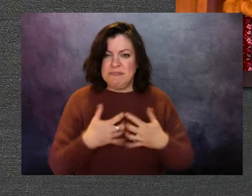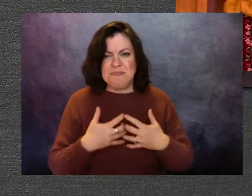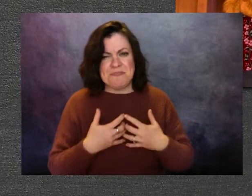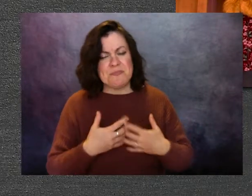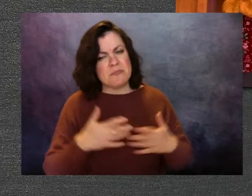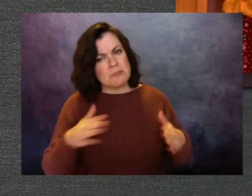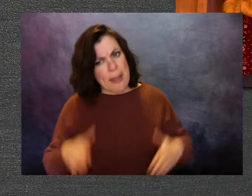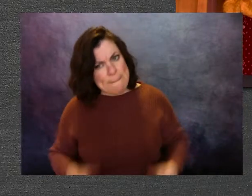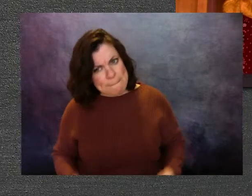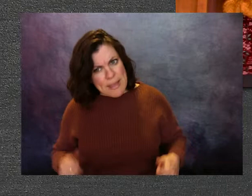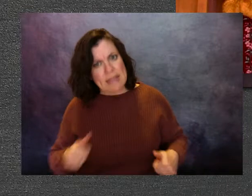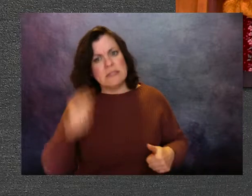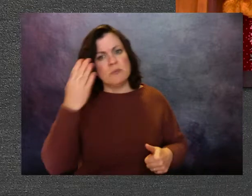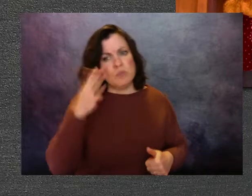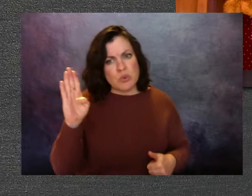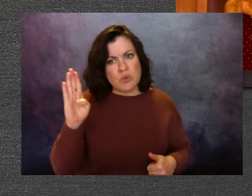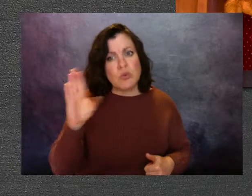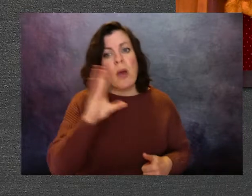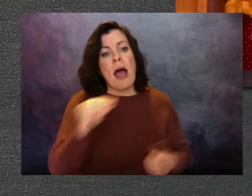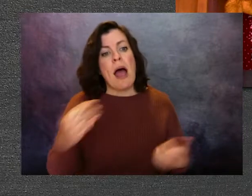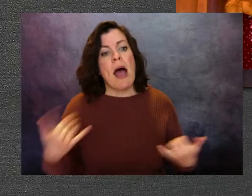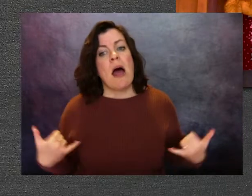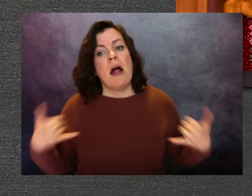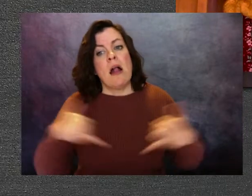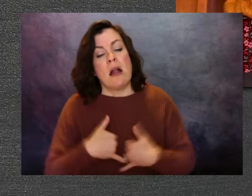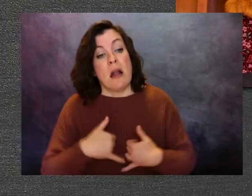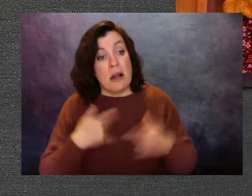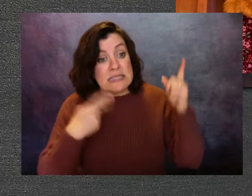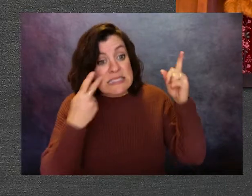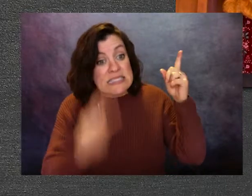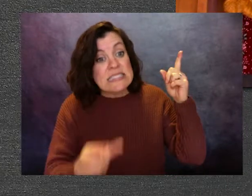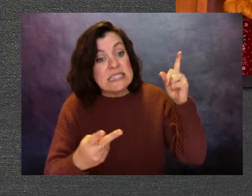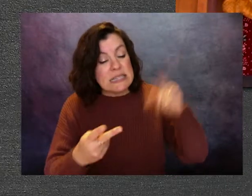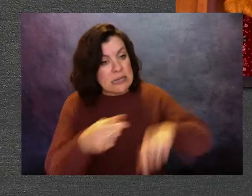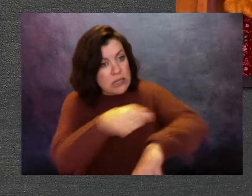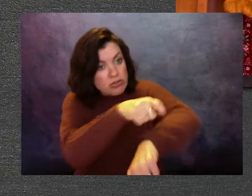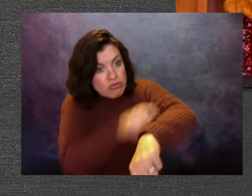And I see more of those red and white stripes. Hmm.